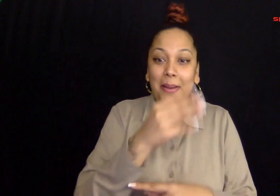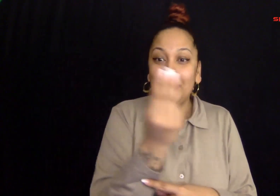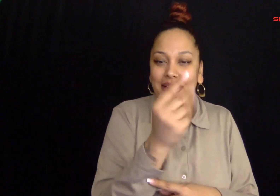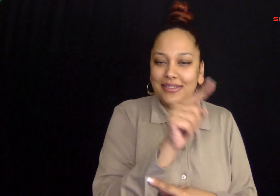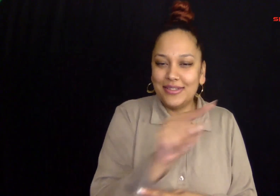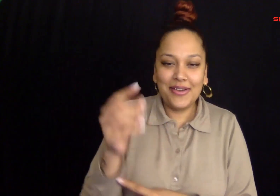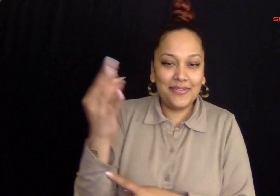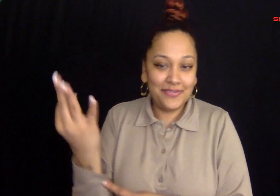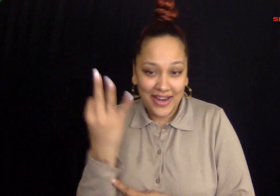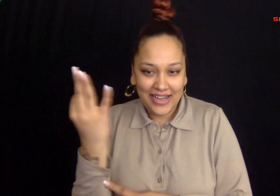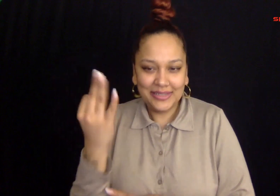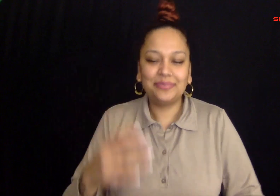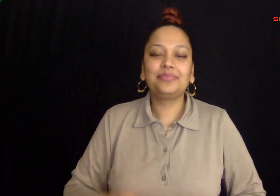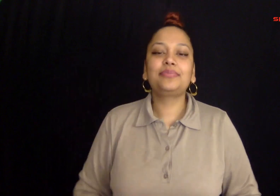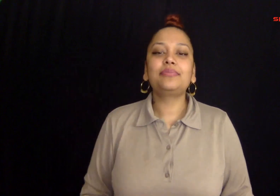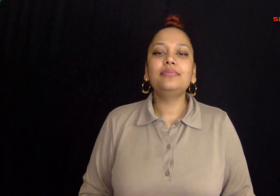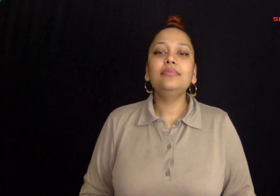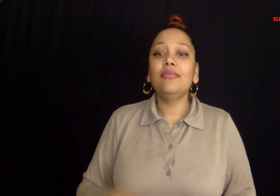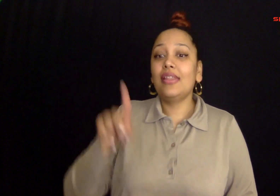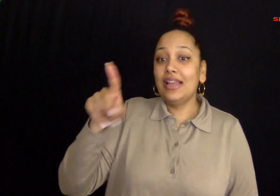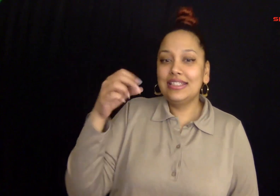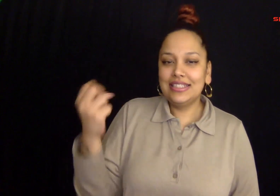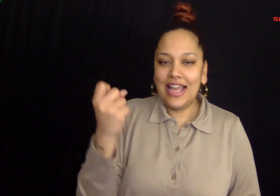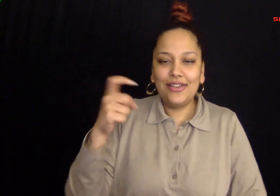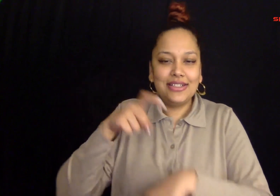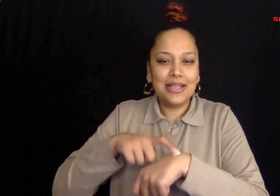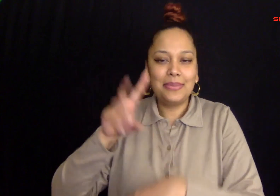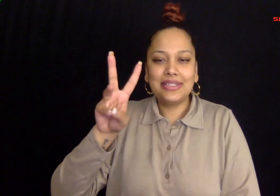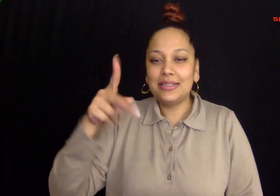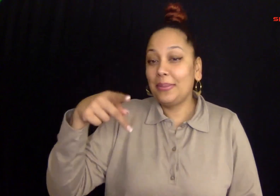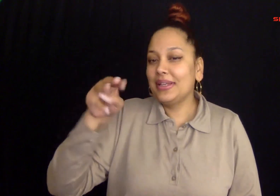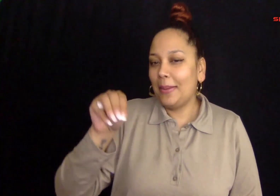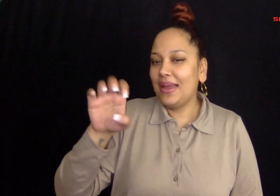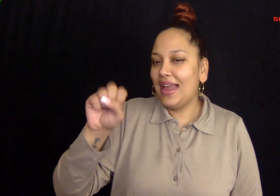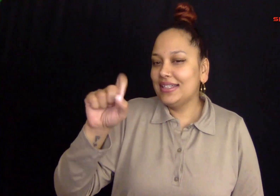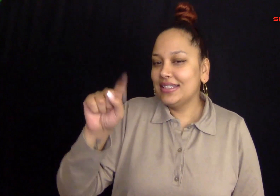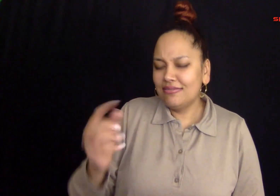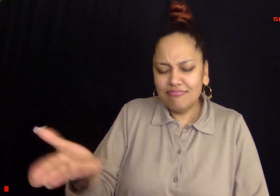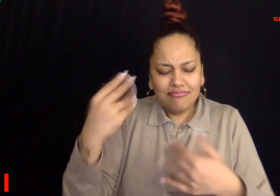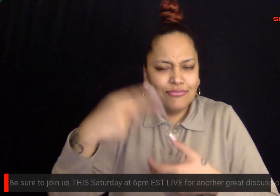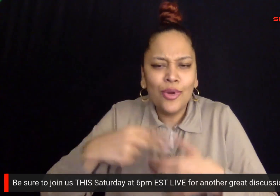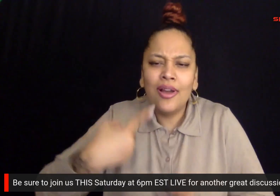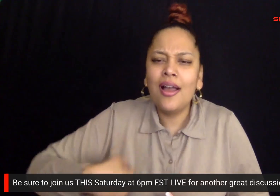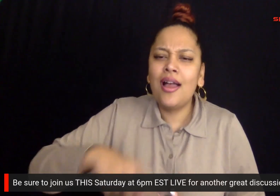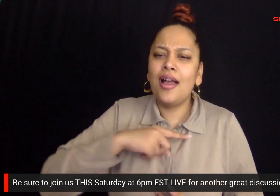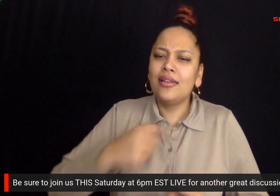updates Monday through Friday then this Saturday at 6 PM Eastern time join us for a live panel